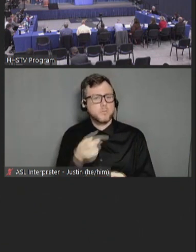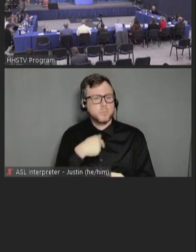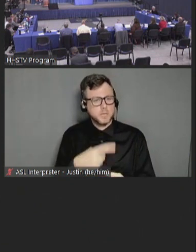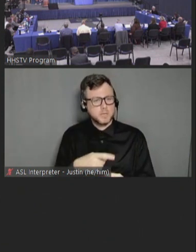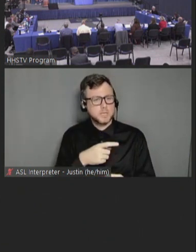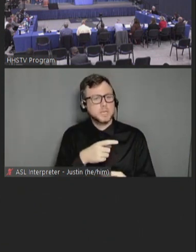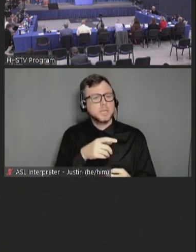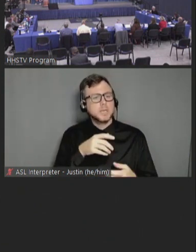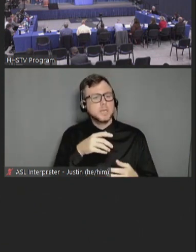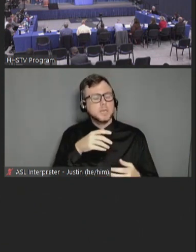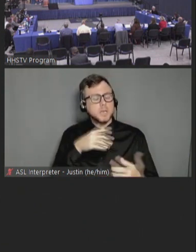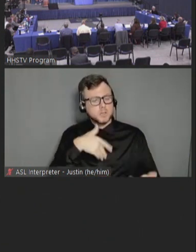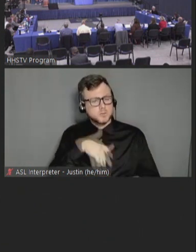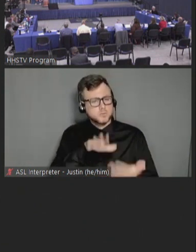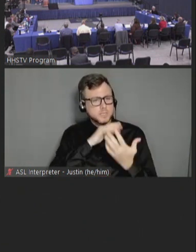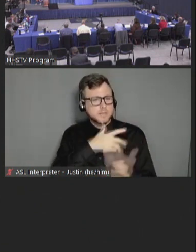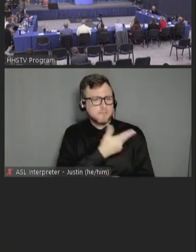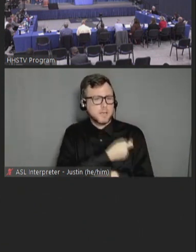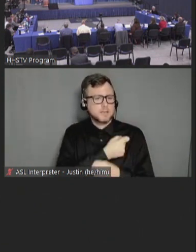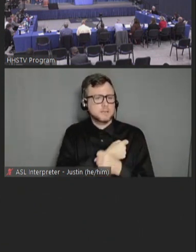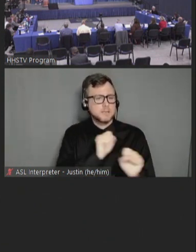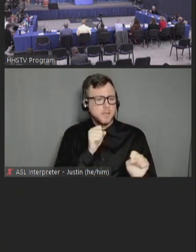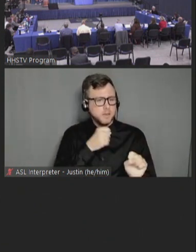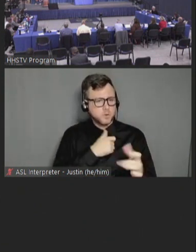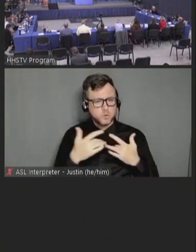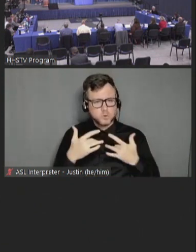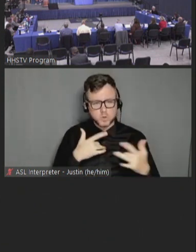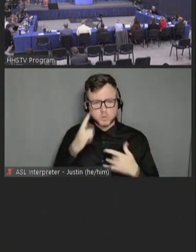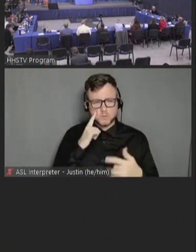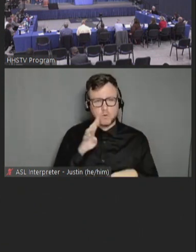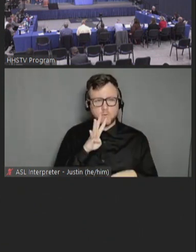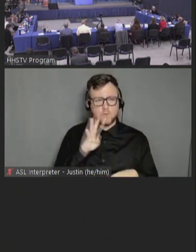a history of working with the government and has sat on these committees to achieve these goals,